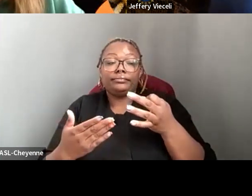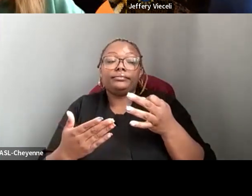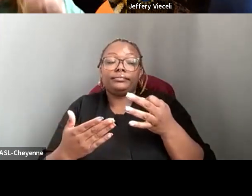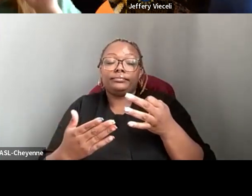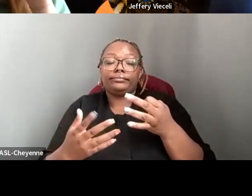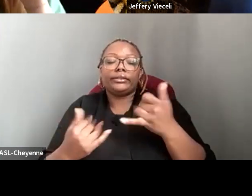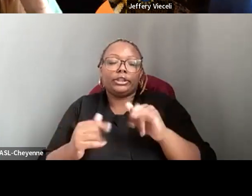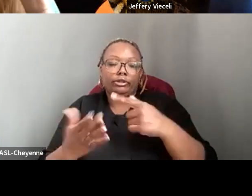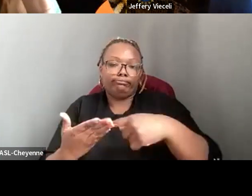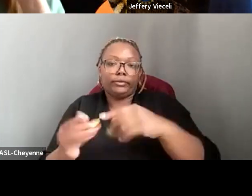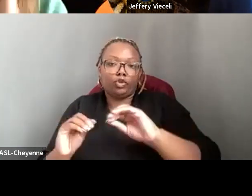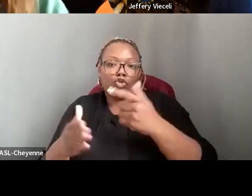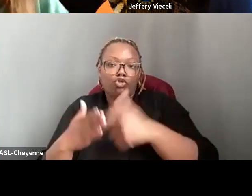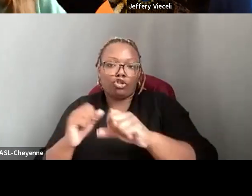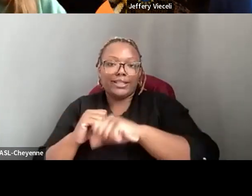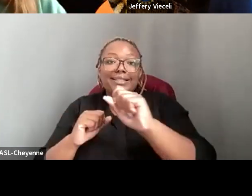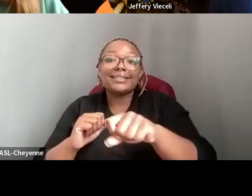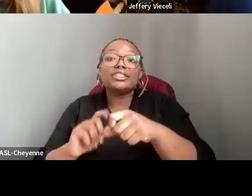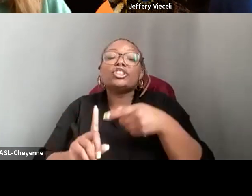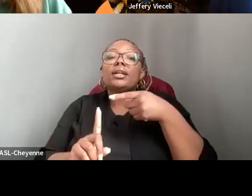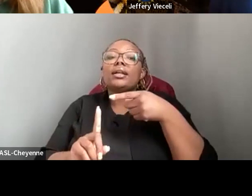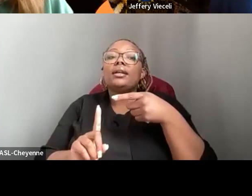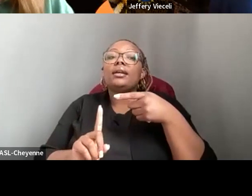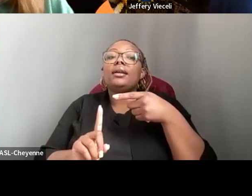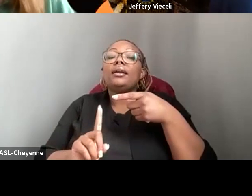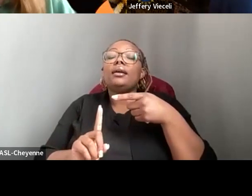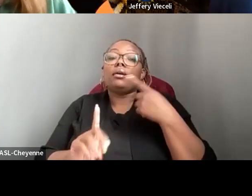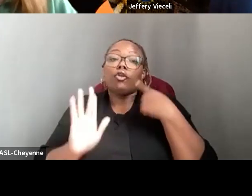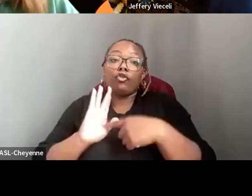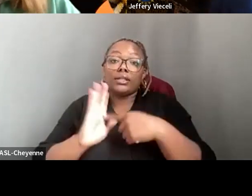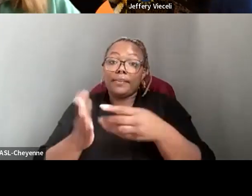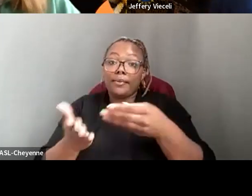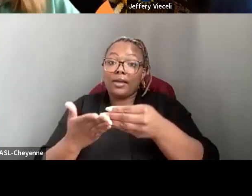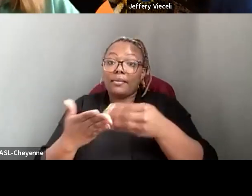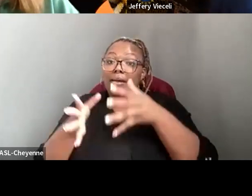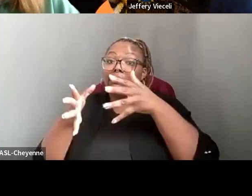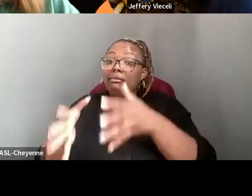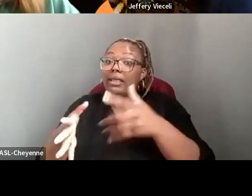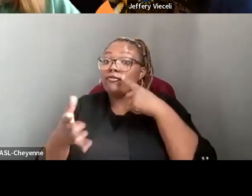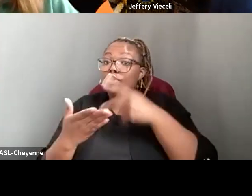a situation where you have money left on the project, on the award --